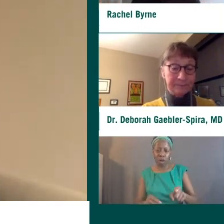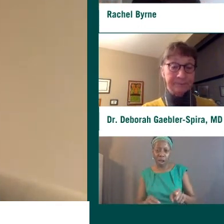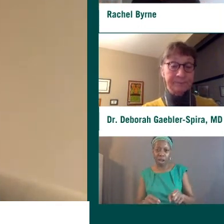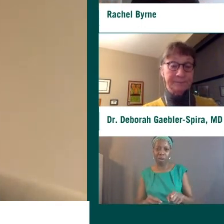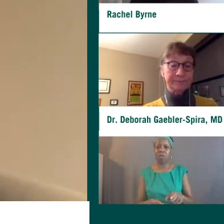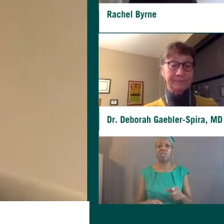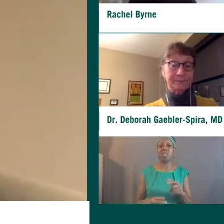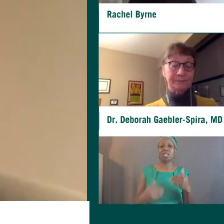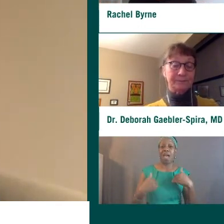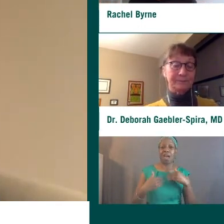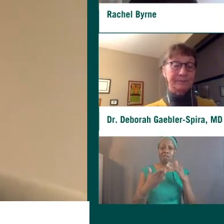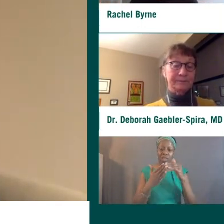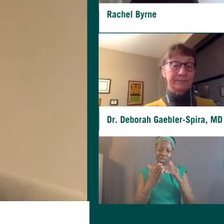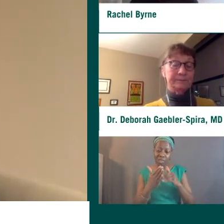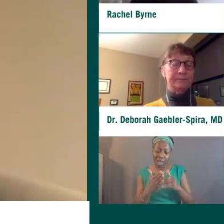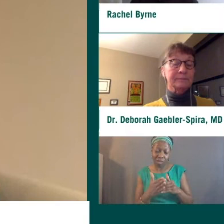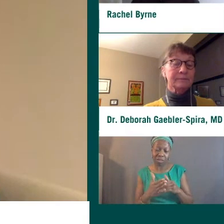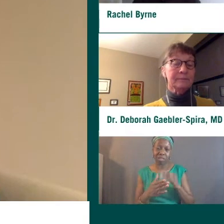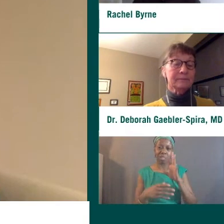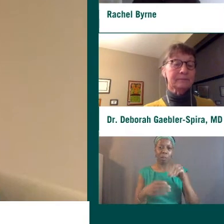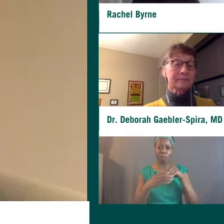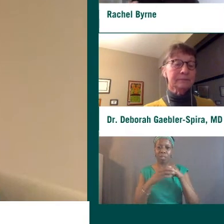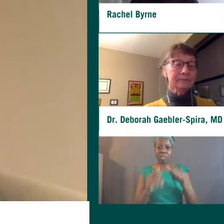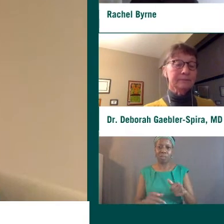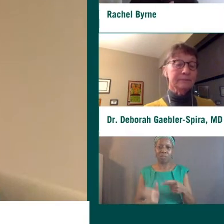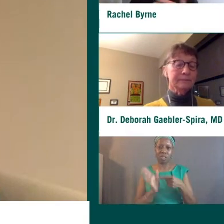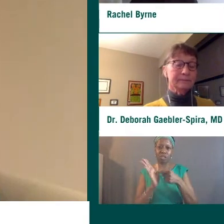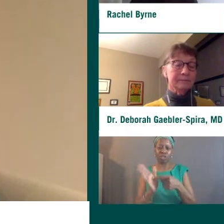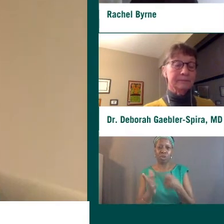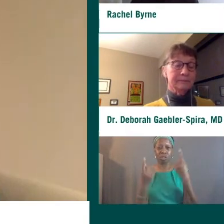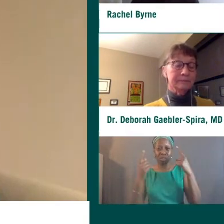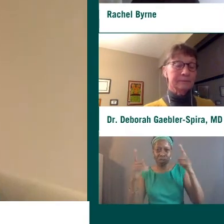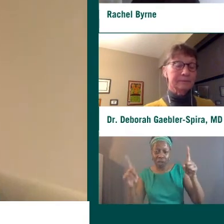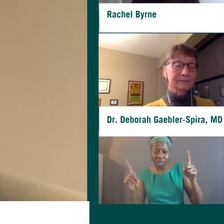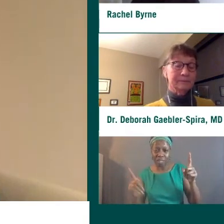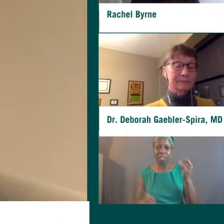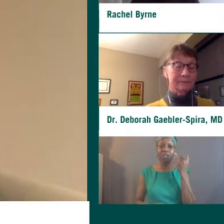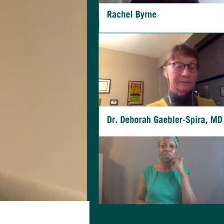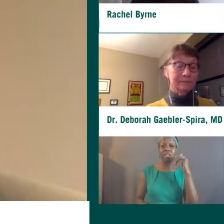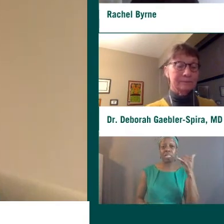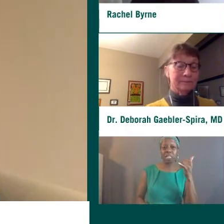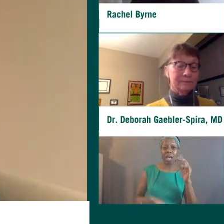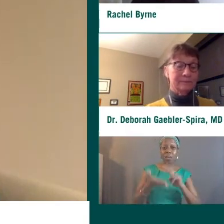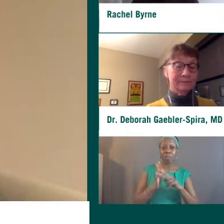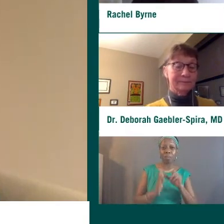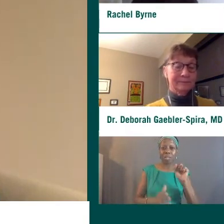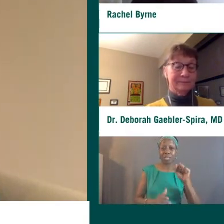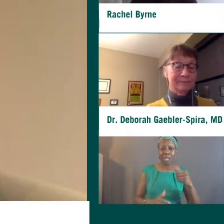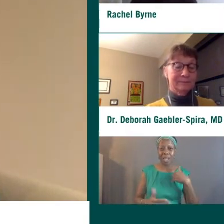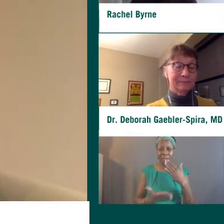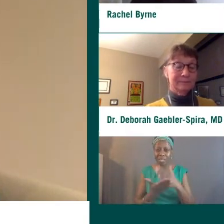But the yellow, which is, yes there's some stuff on it, but we need to learn a lot more. And then there's the red,